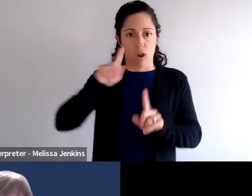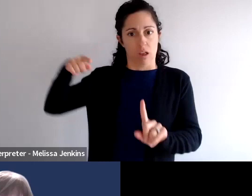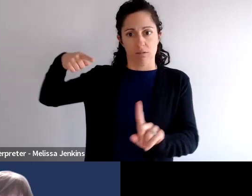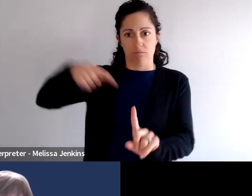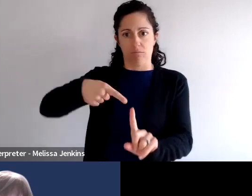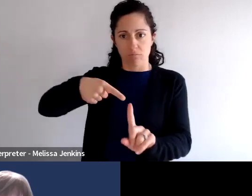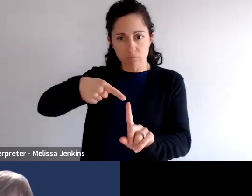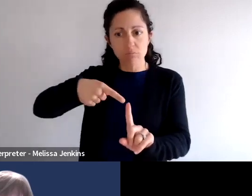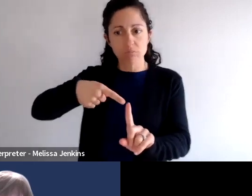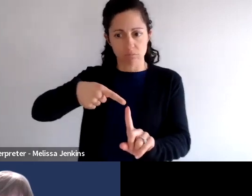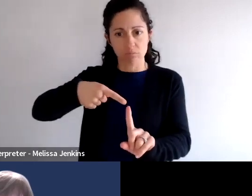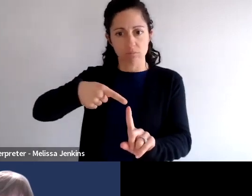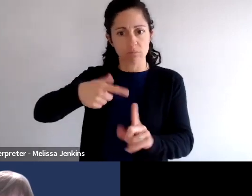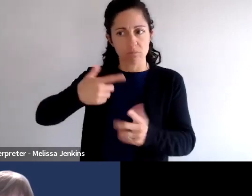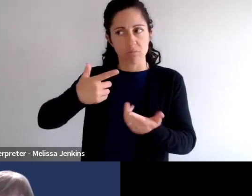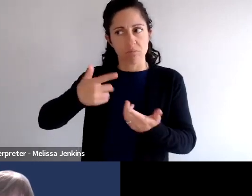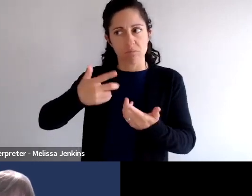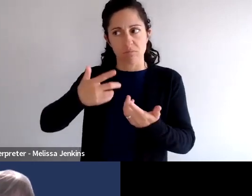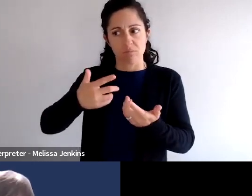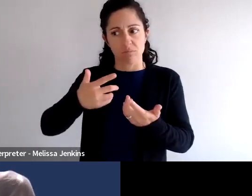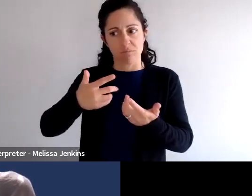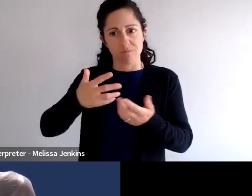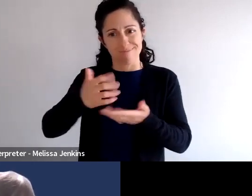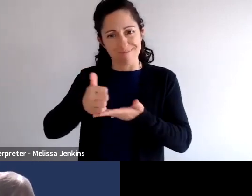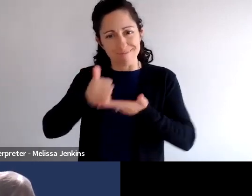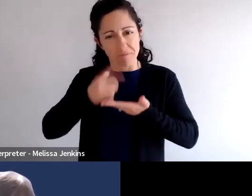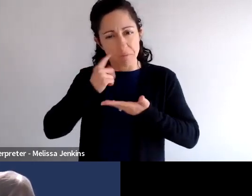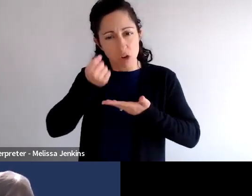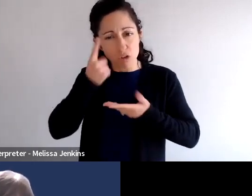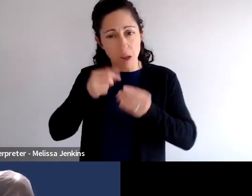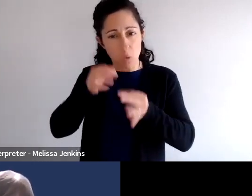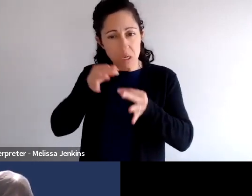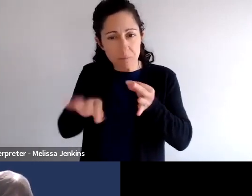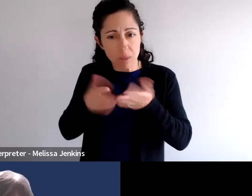than the complexity sometimes. On the visual side of things, it's so much about trying